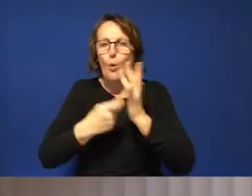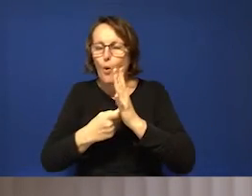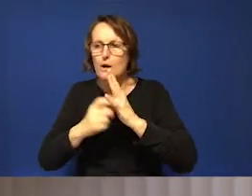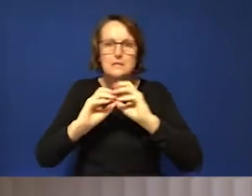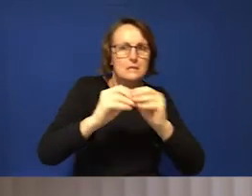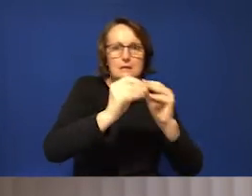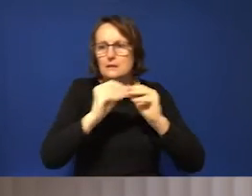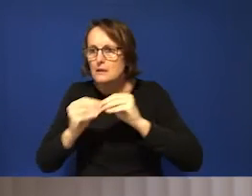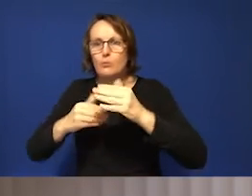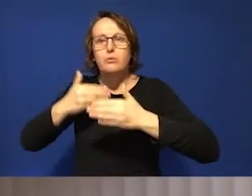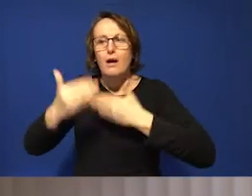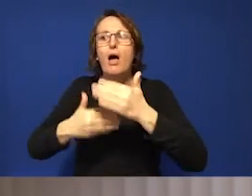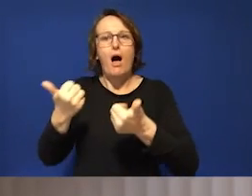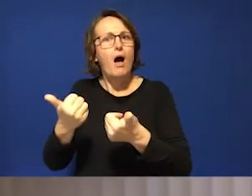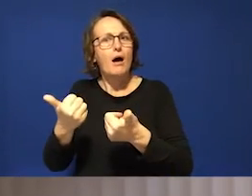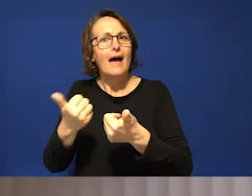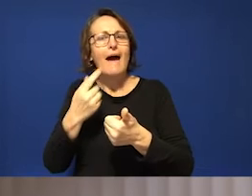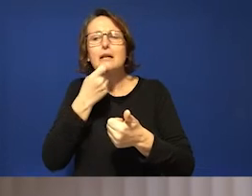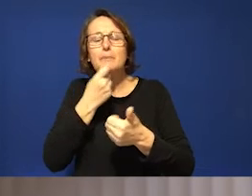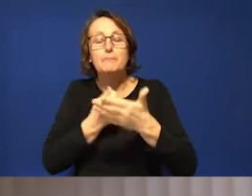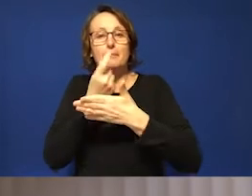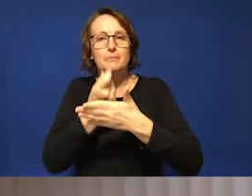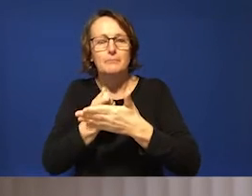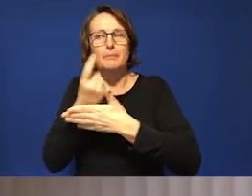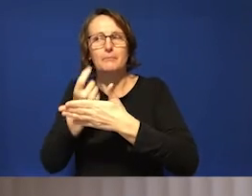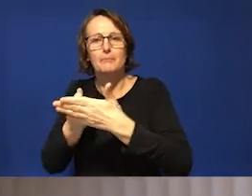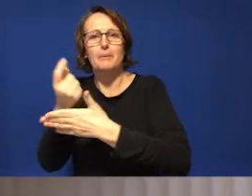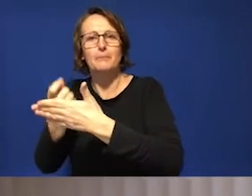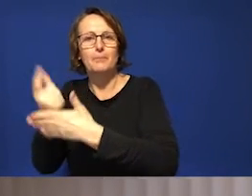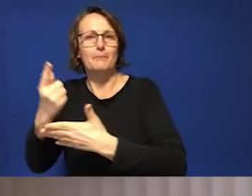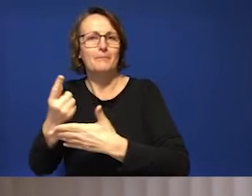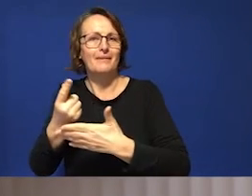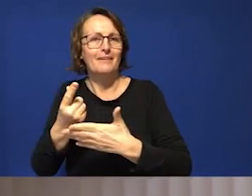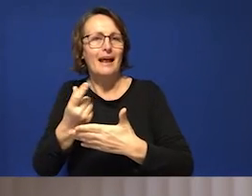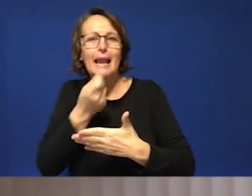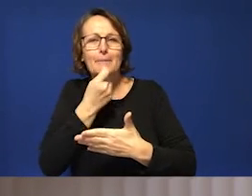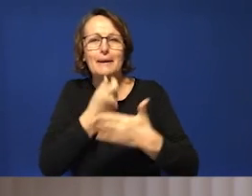and doing that sort of stuff, there were lots of little surprises along the way.